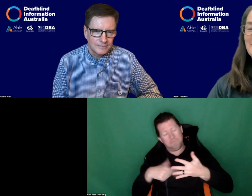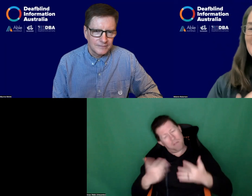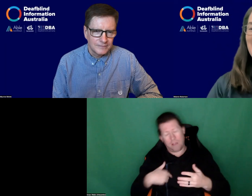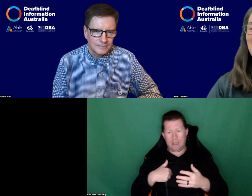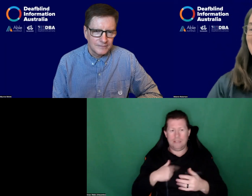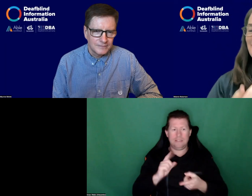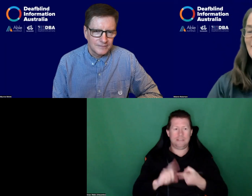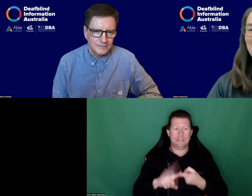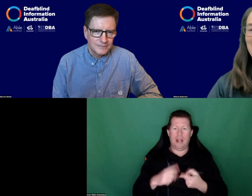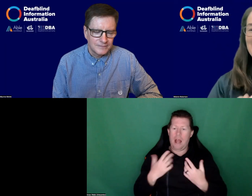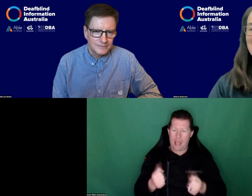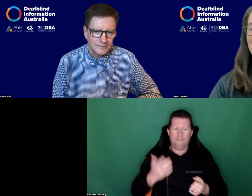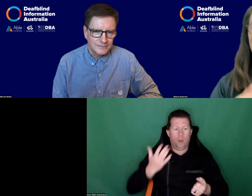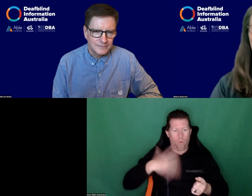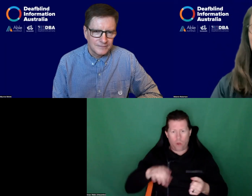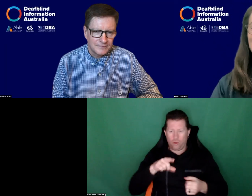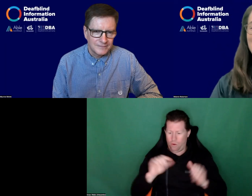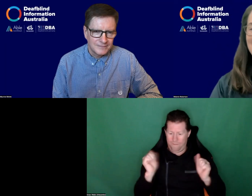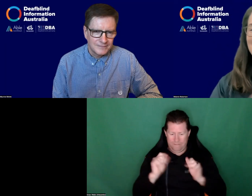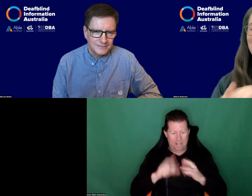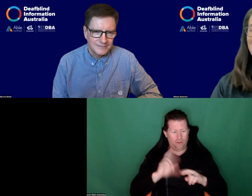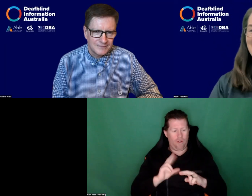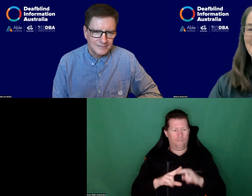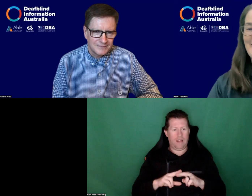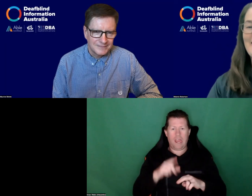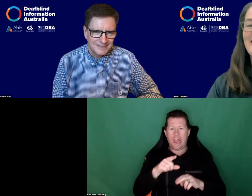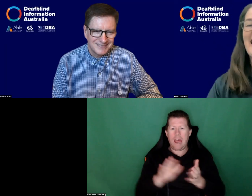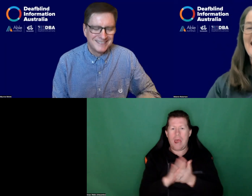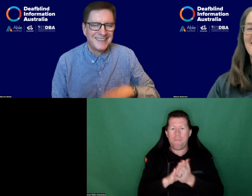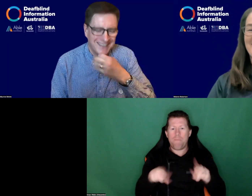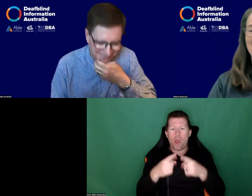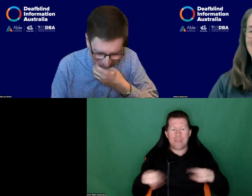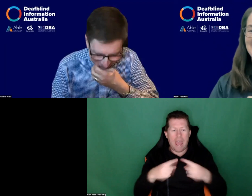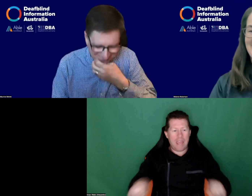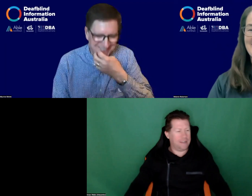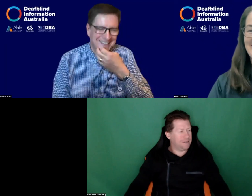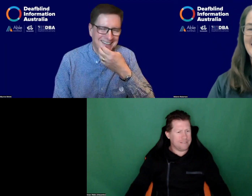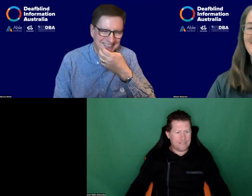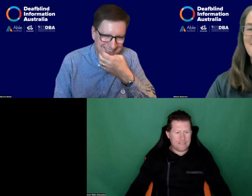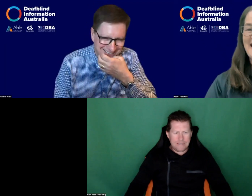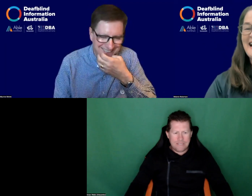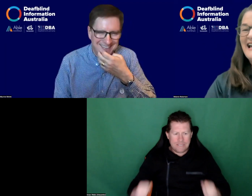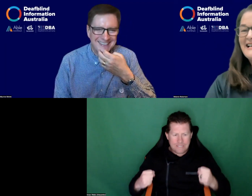desire for you to finish the happy birthday song on a different note. That is still sitting with me.